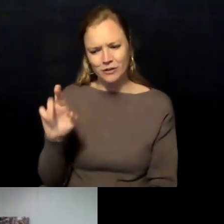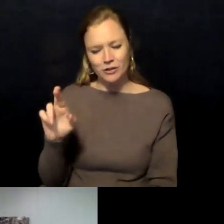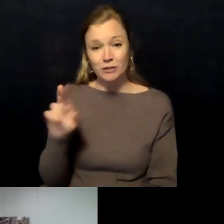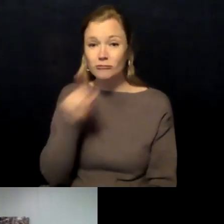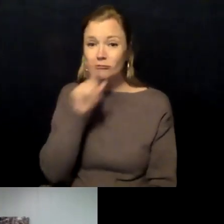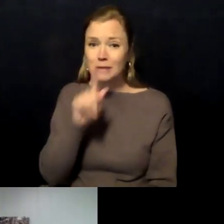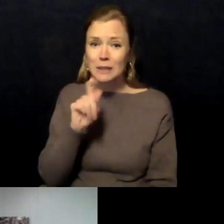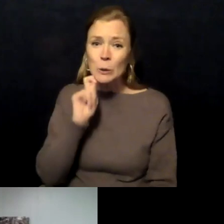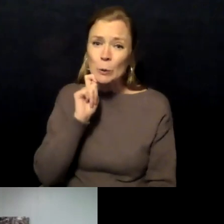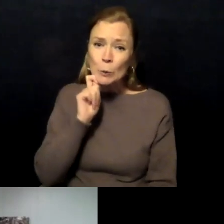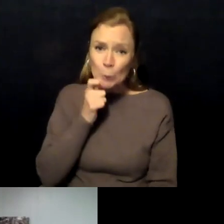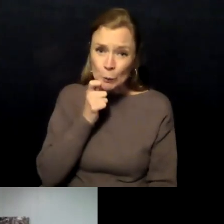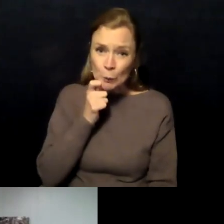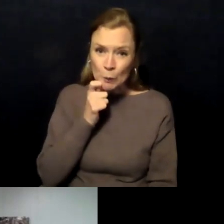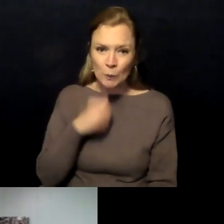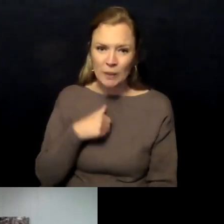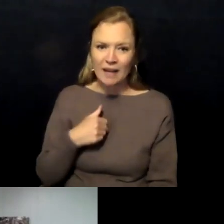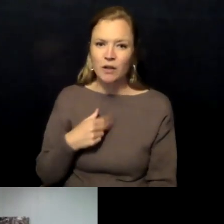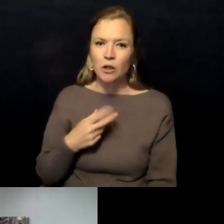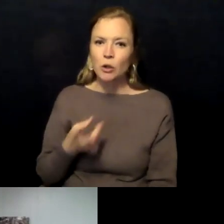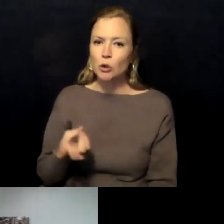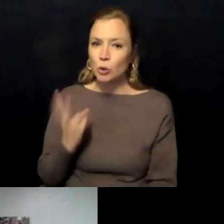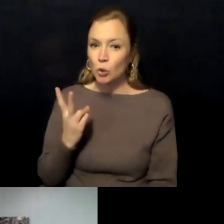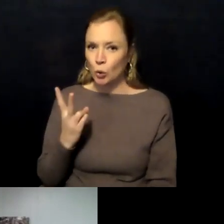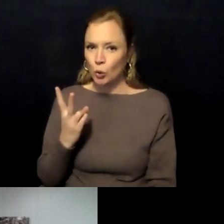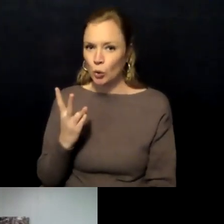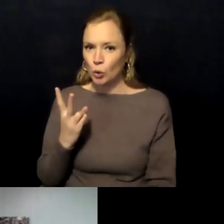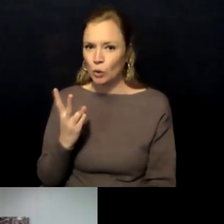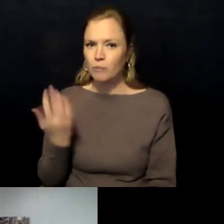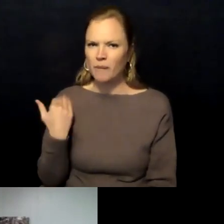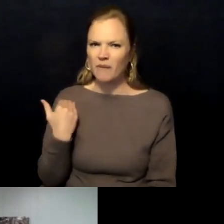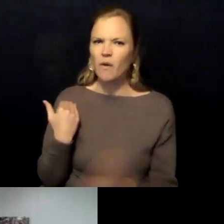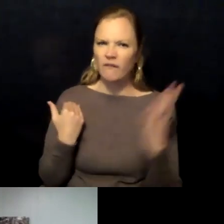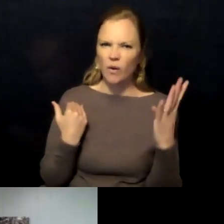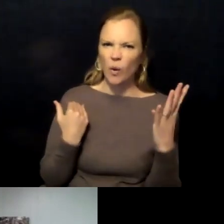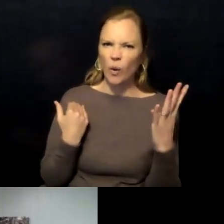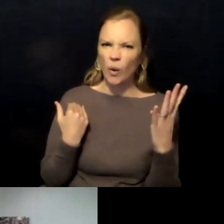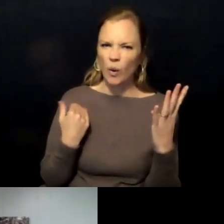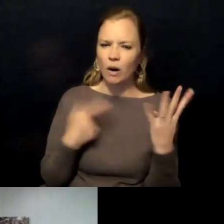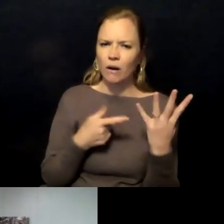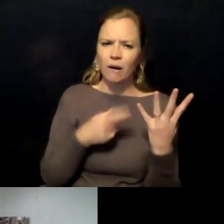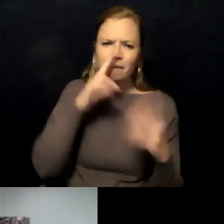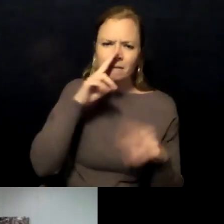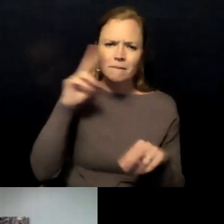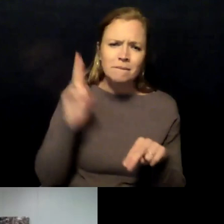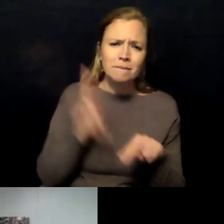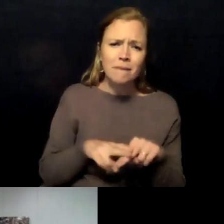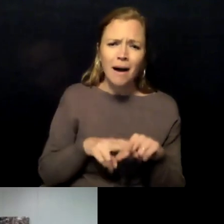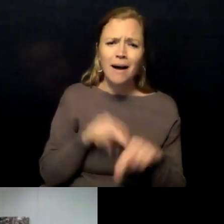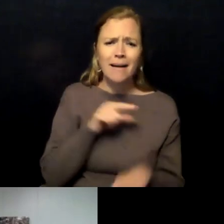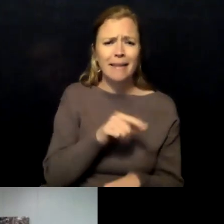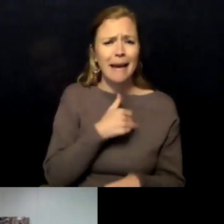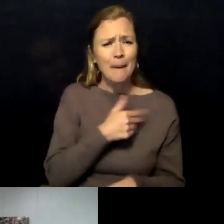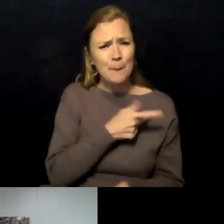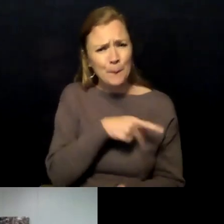the Zoo now. The four that I worked with were just so much fun and they had